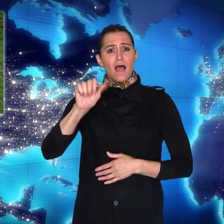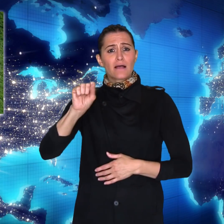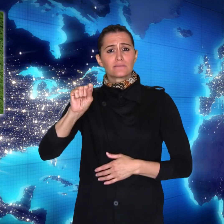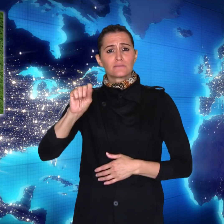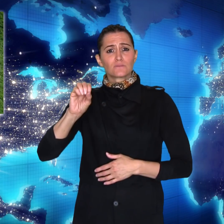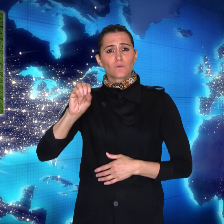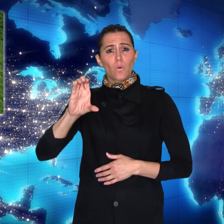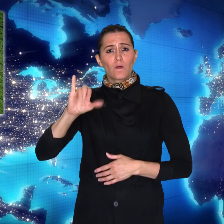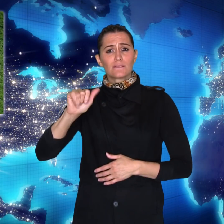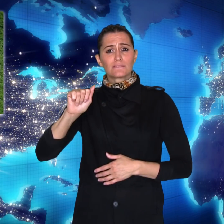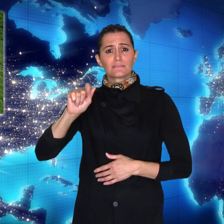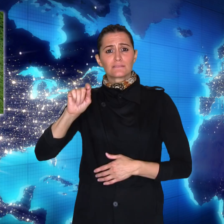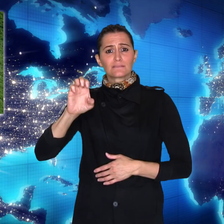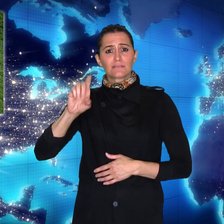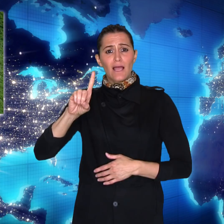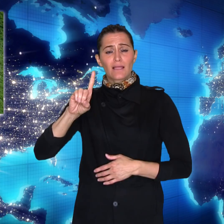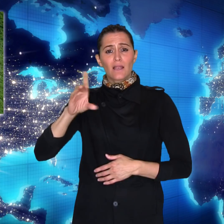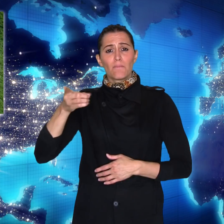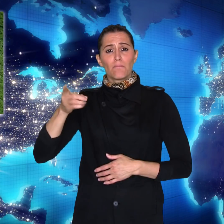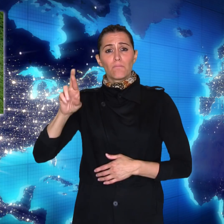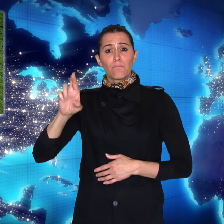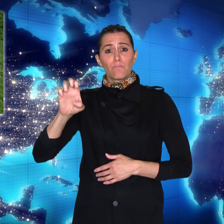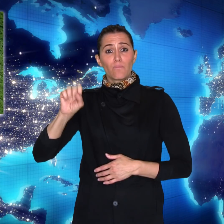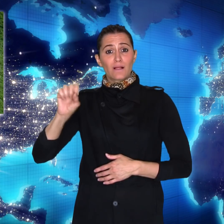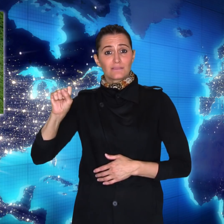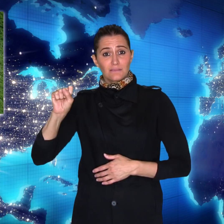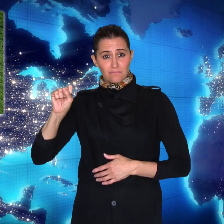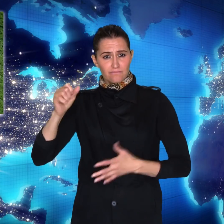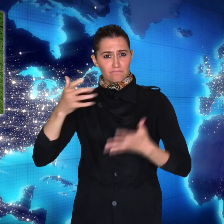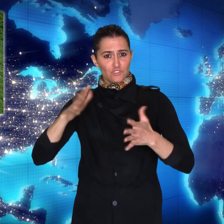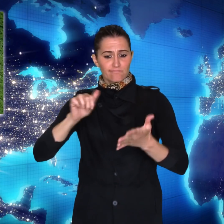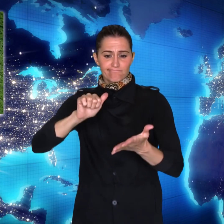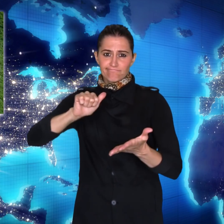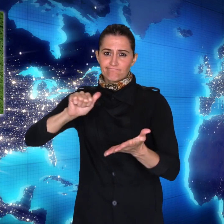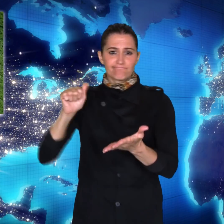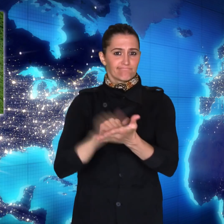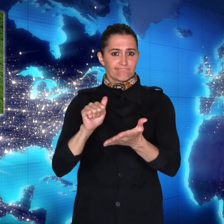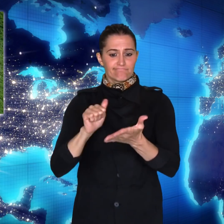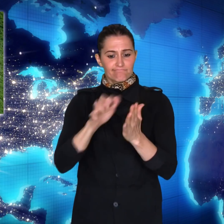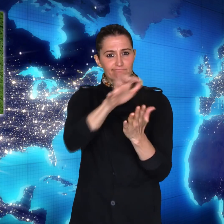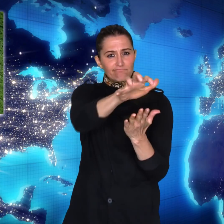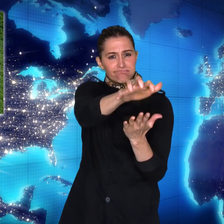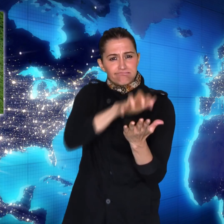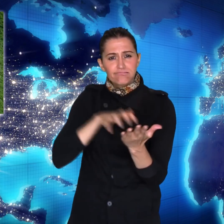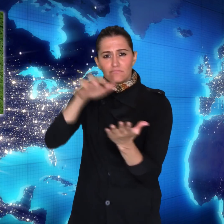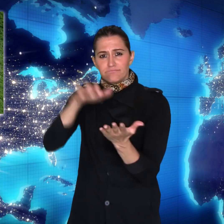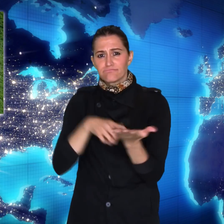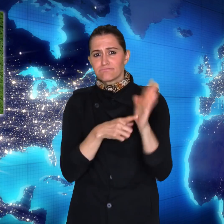of conservationists in Tanzania to save